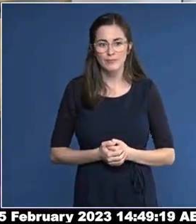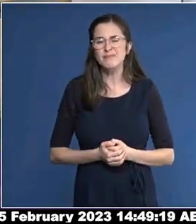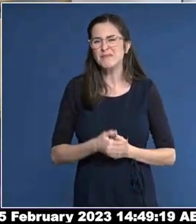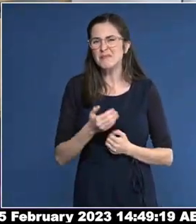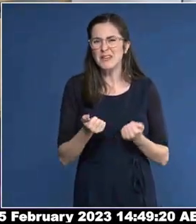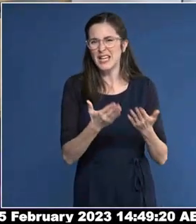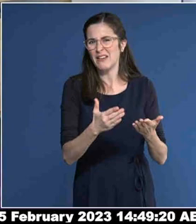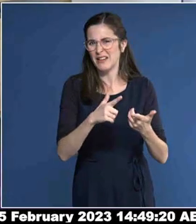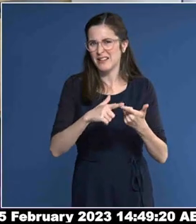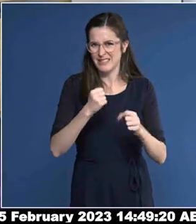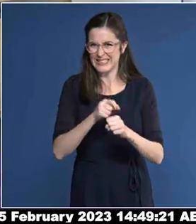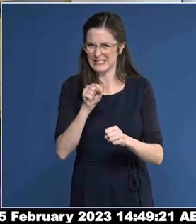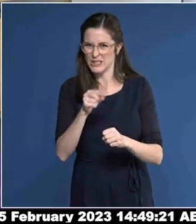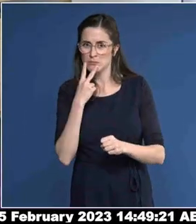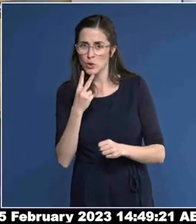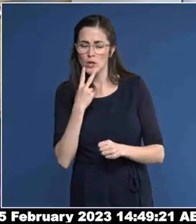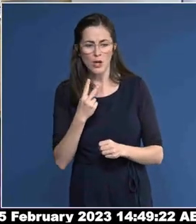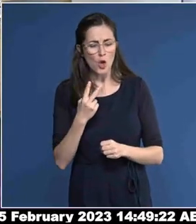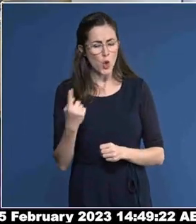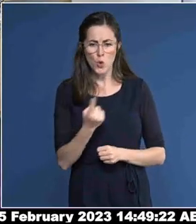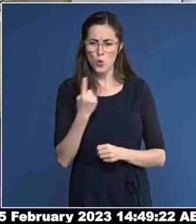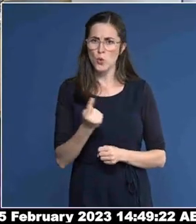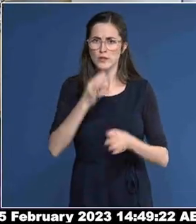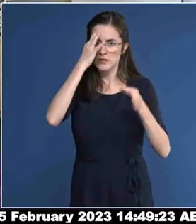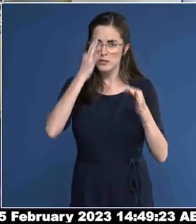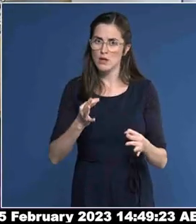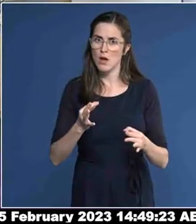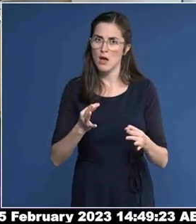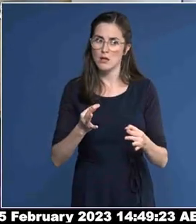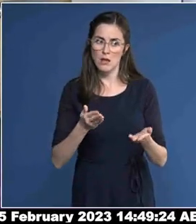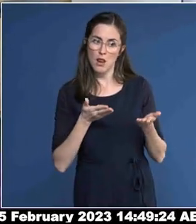makes those decisions, then, on managing that risk in that location?